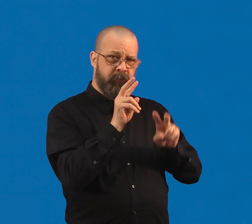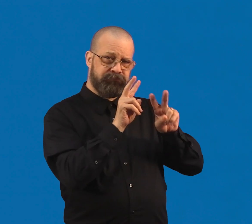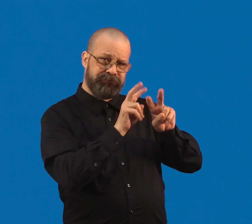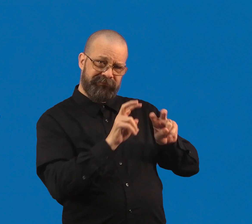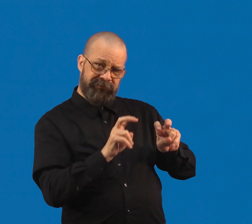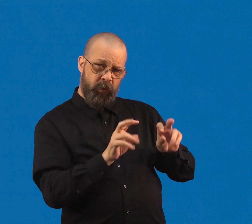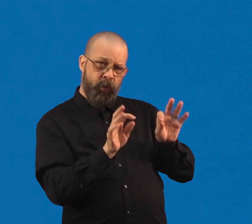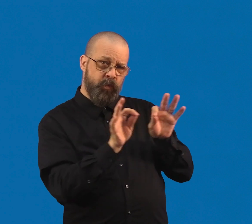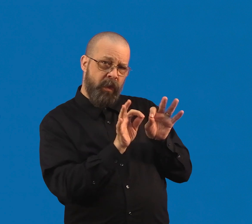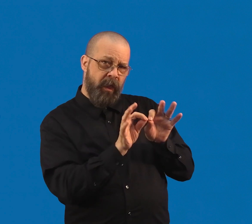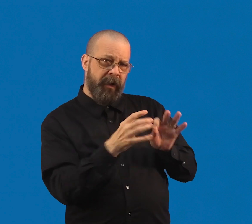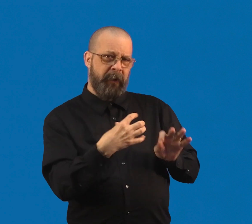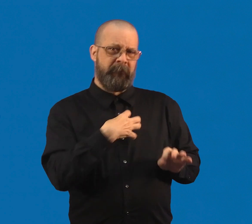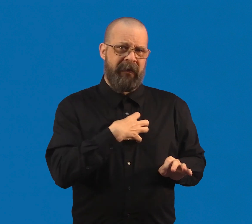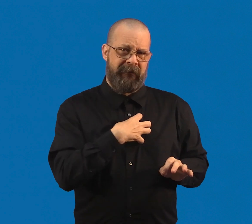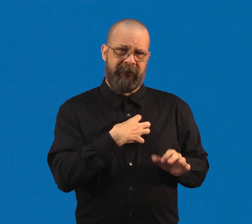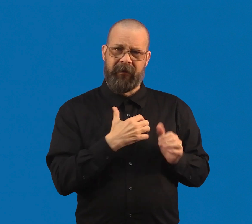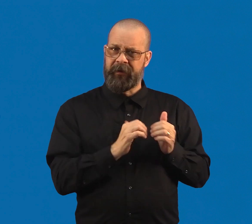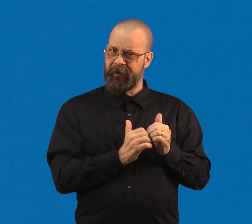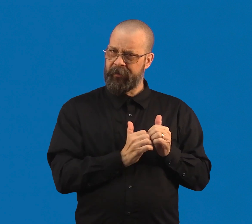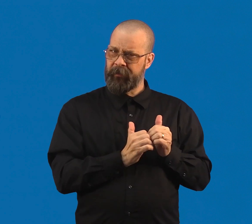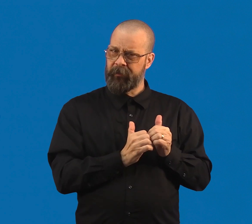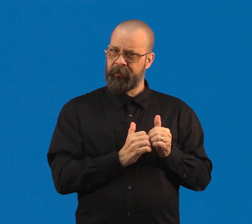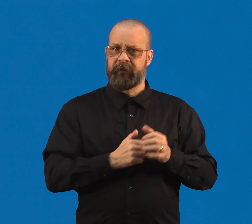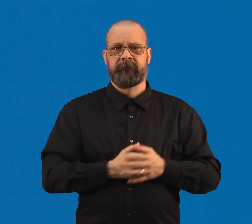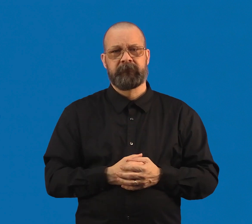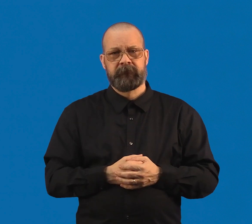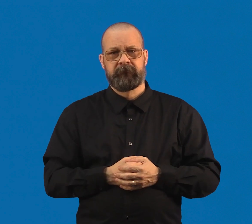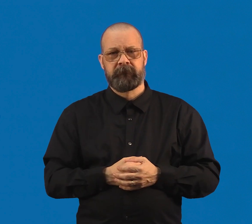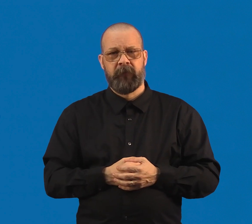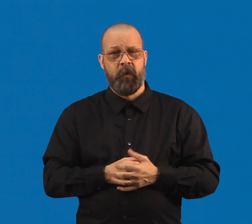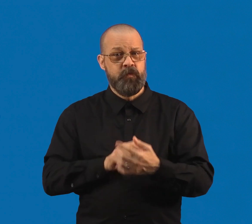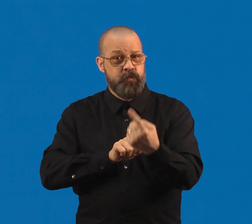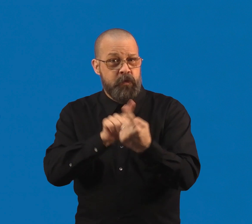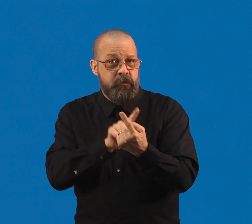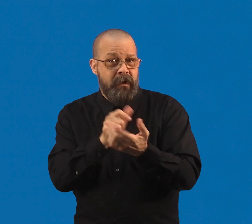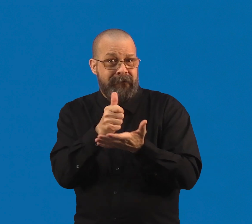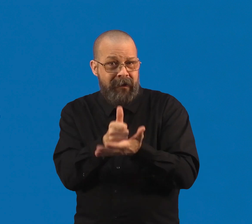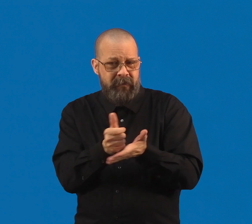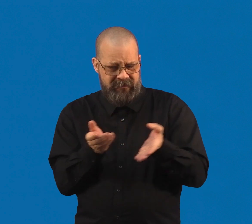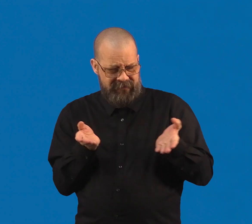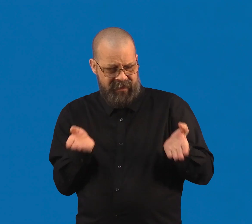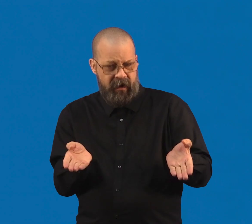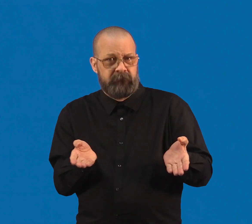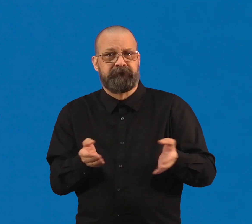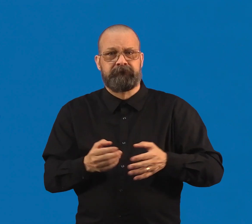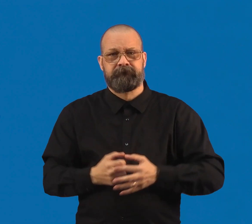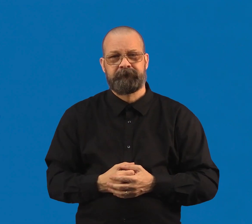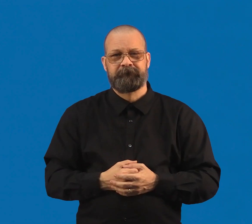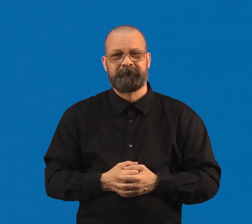Individual assistance will be available. You do not need to register